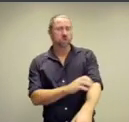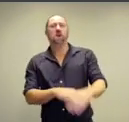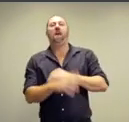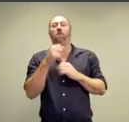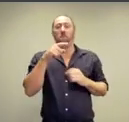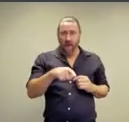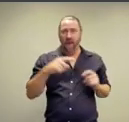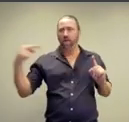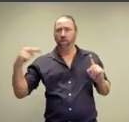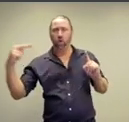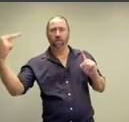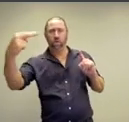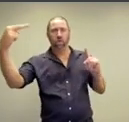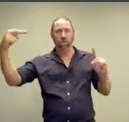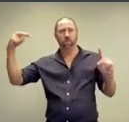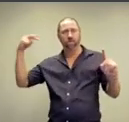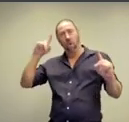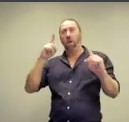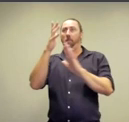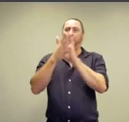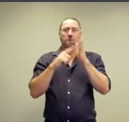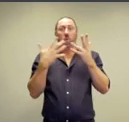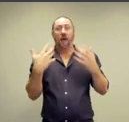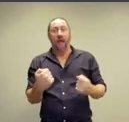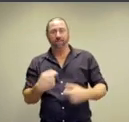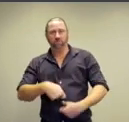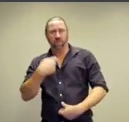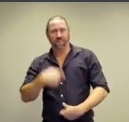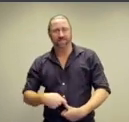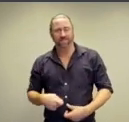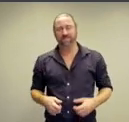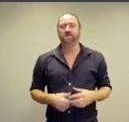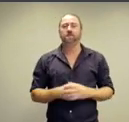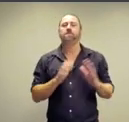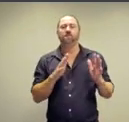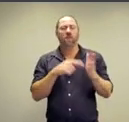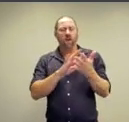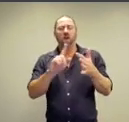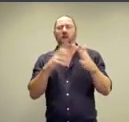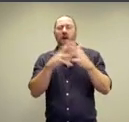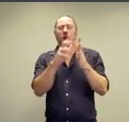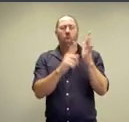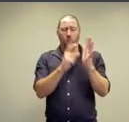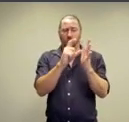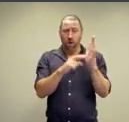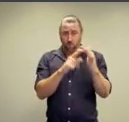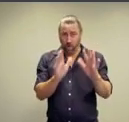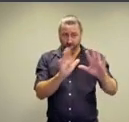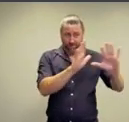to take on different meanings in different subcultural groups. So moving on from The Wild One, I’m now